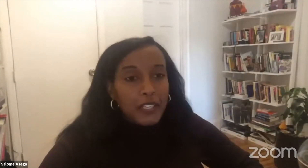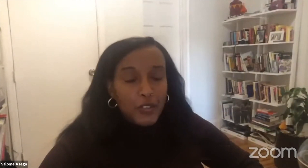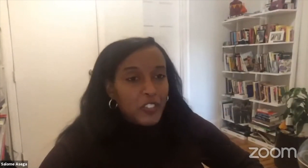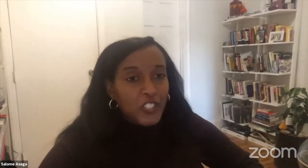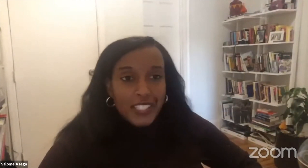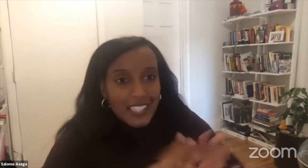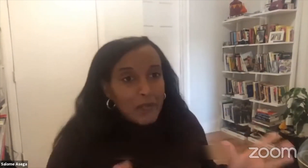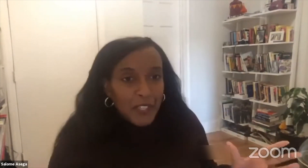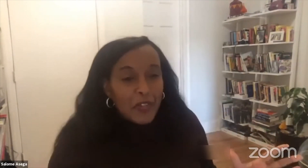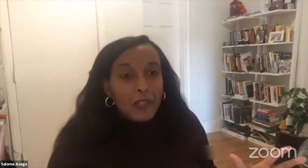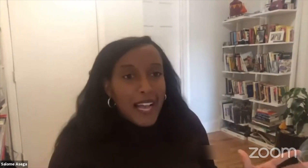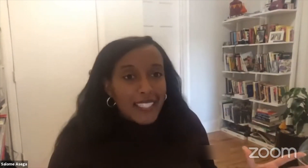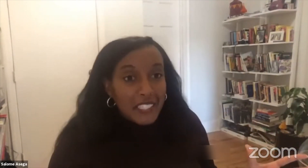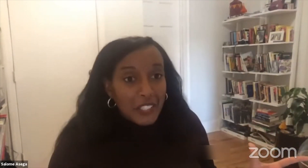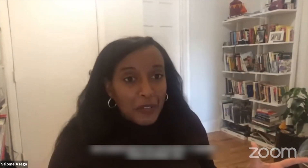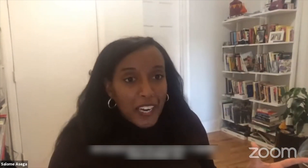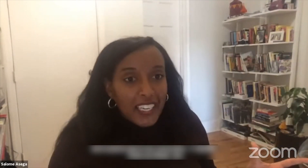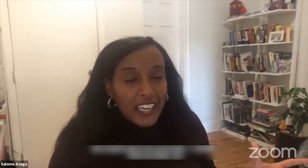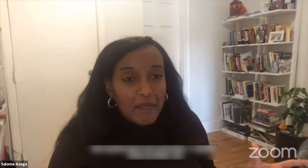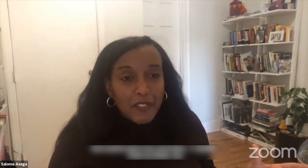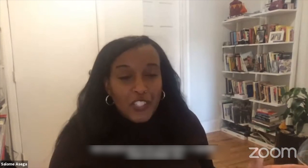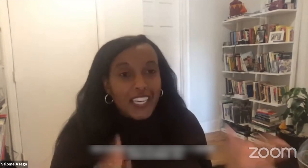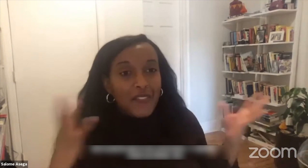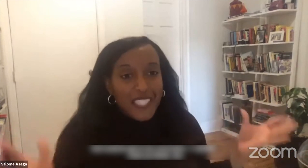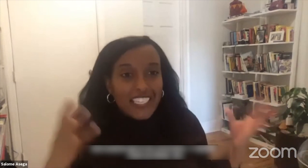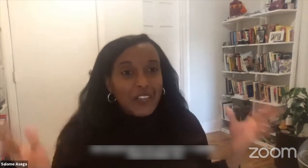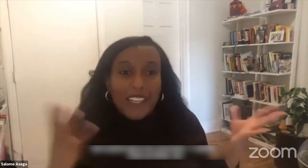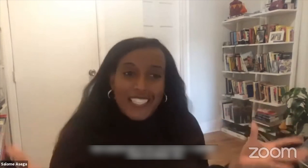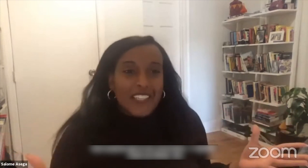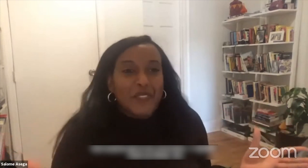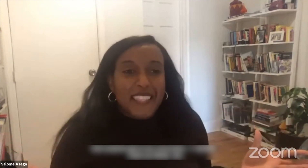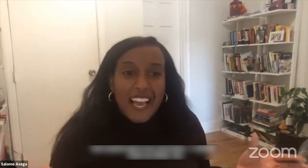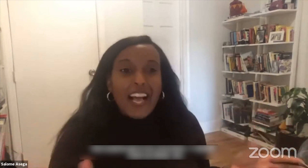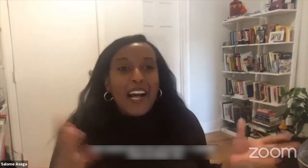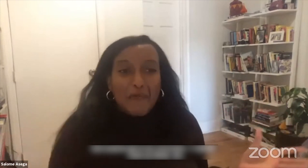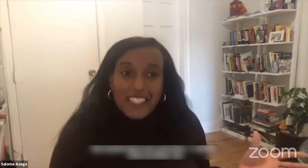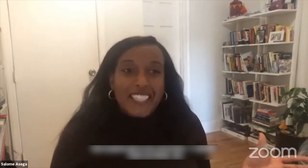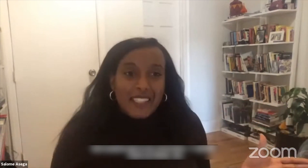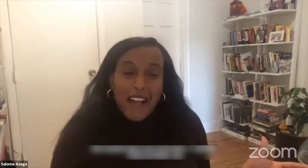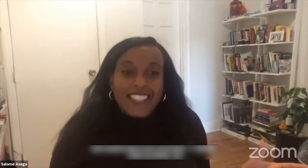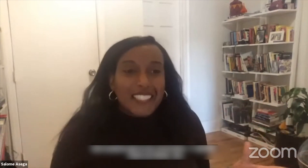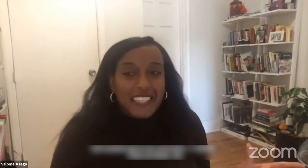over just this past year and I'm sitting here thinking about how busy the past year has